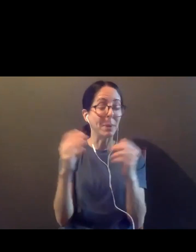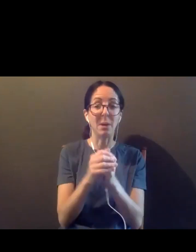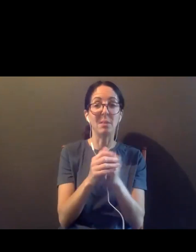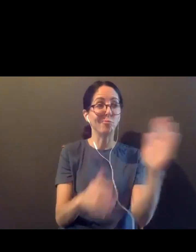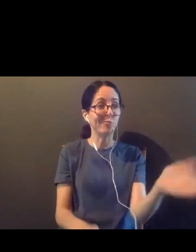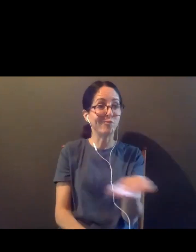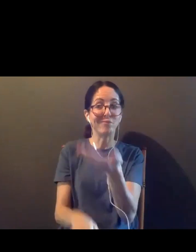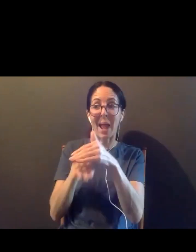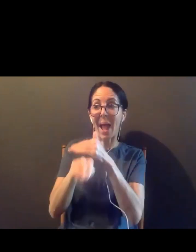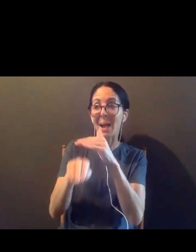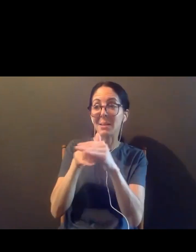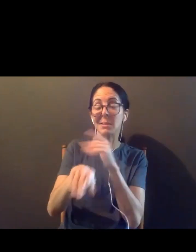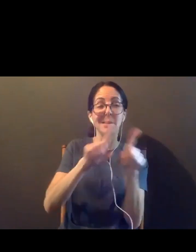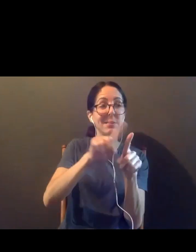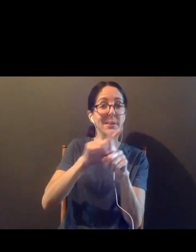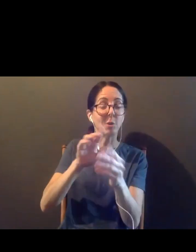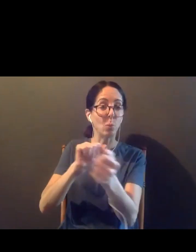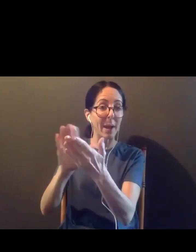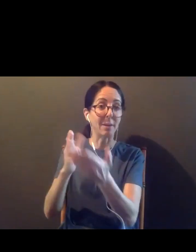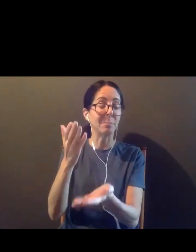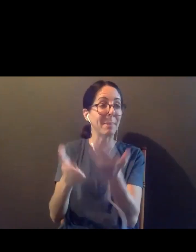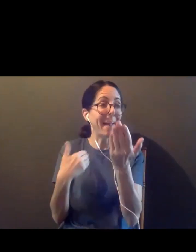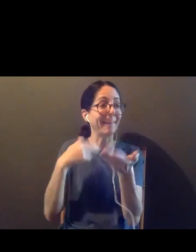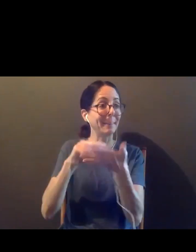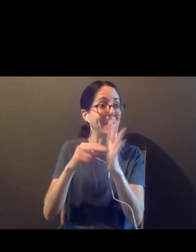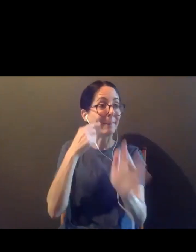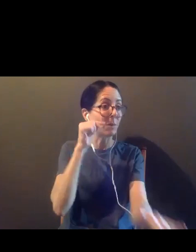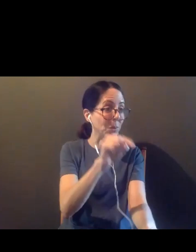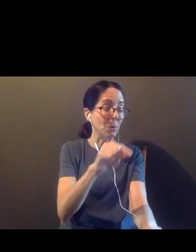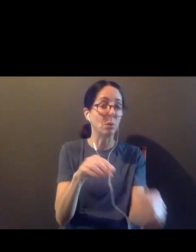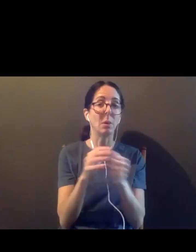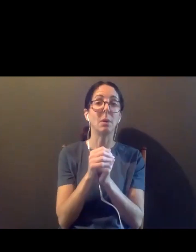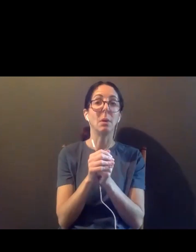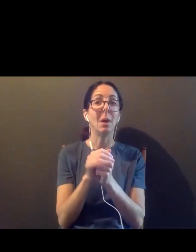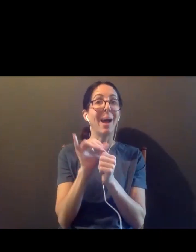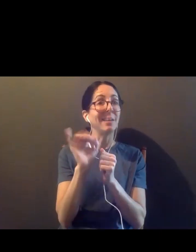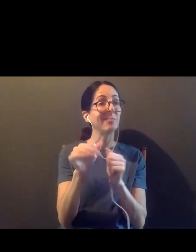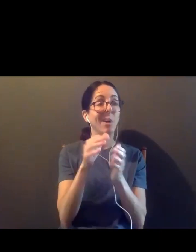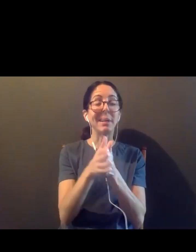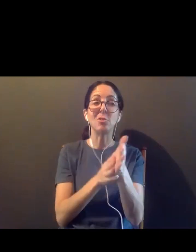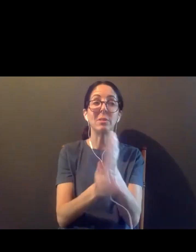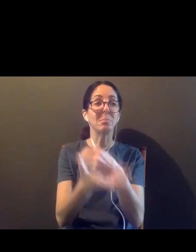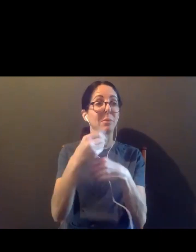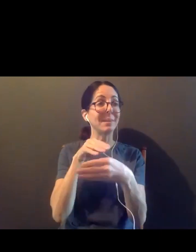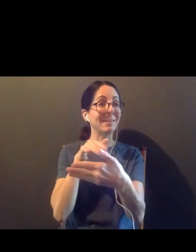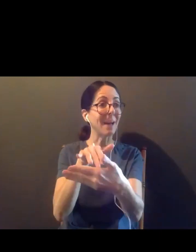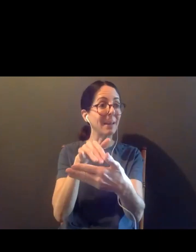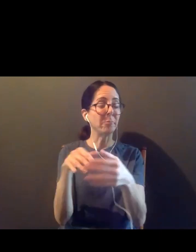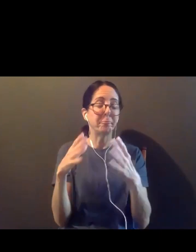it in many different ways that are meaningful for you. And even if you don’t participate in our study, here is an opportunity to connect with